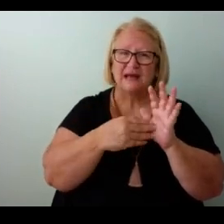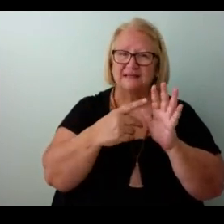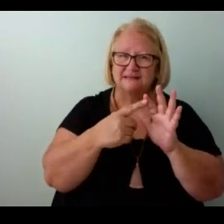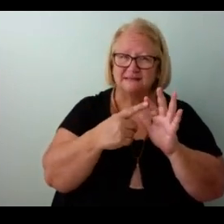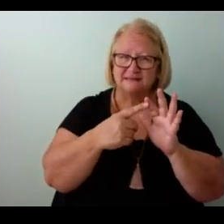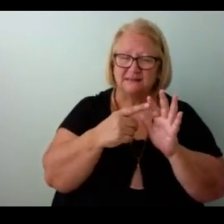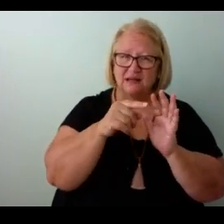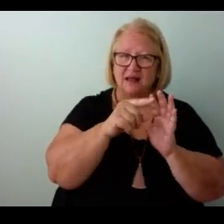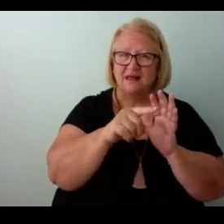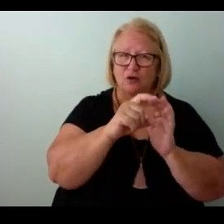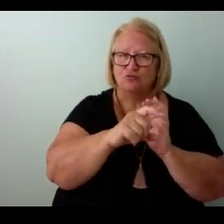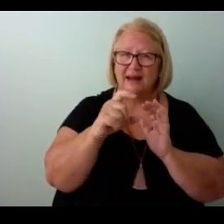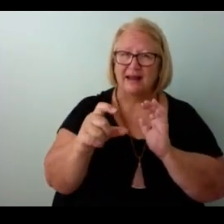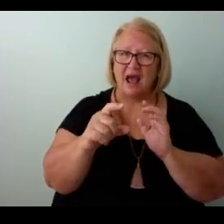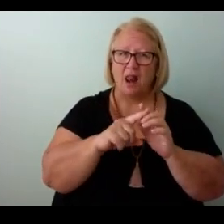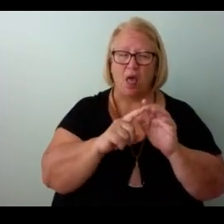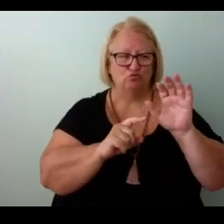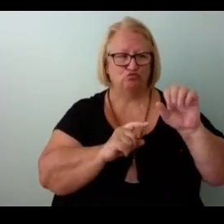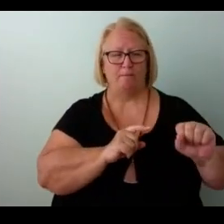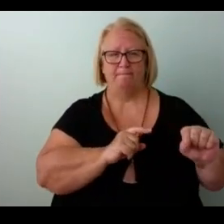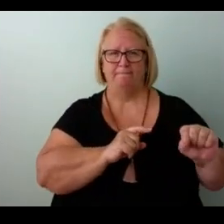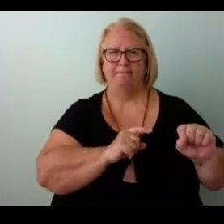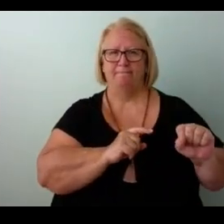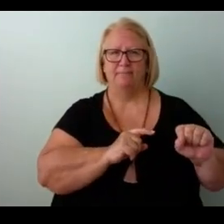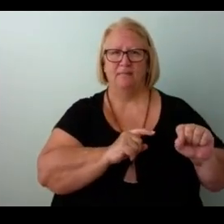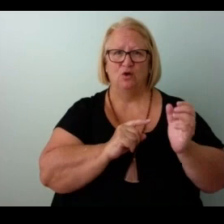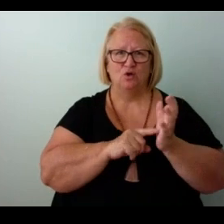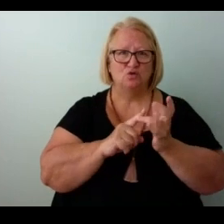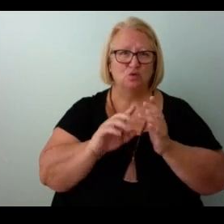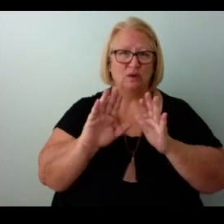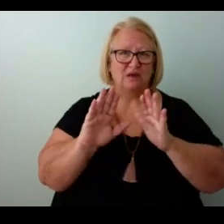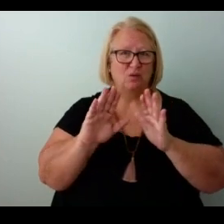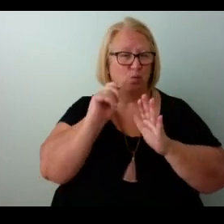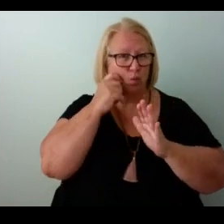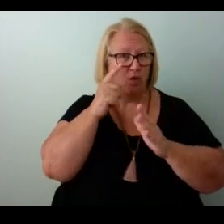this would give their client a bad credit rating.